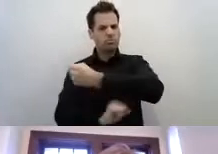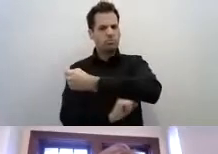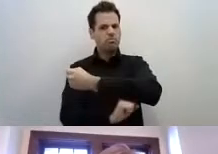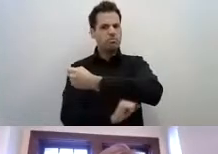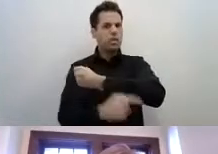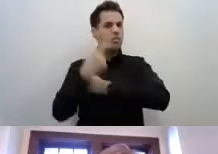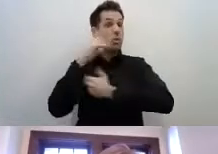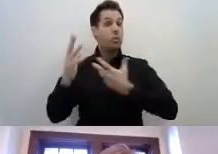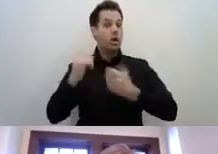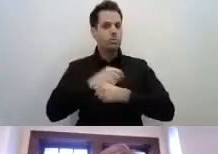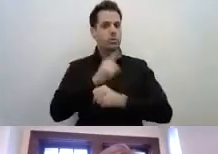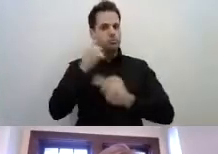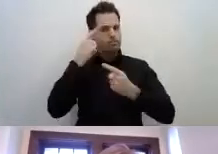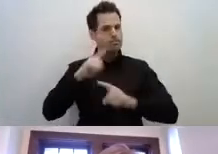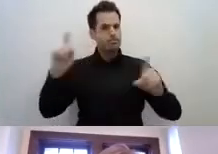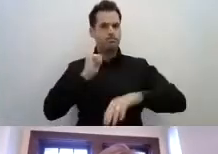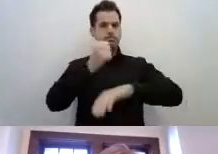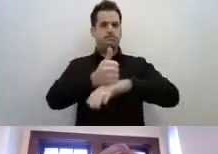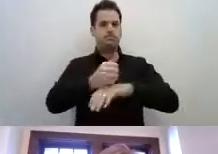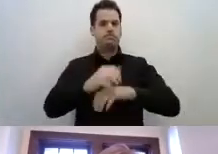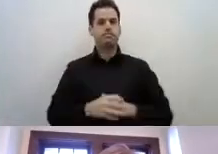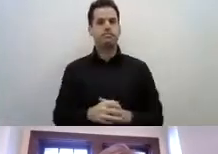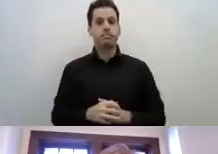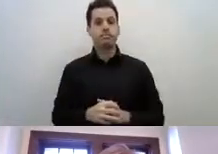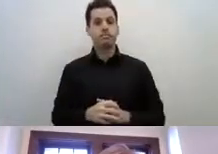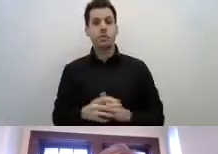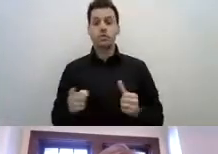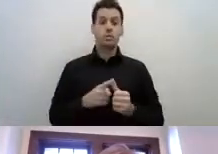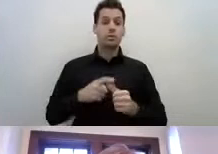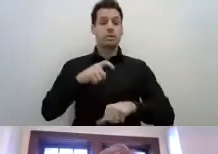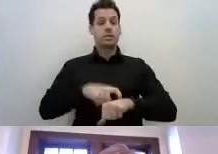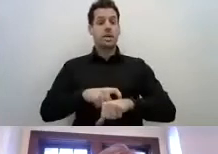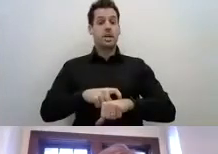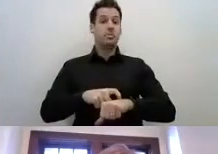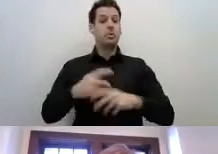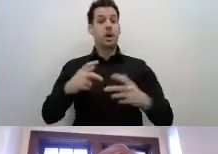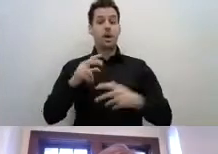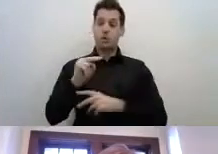i am pleased that for the first time manitoba proclaimed november as indigenous disability